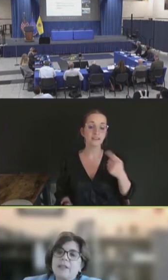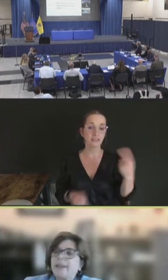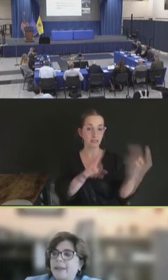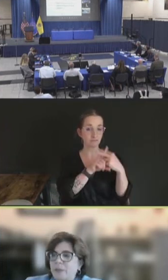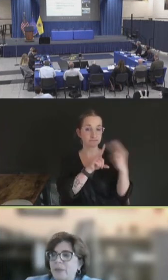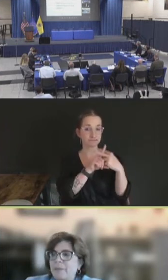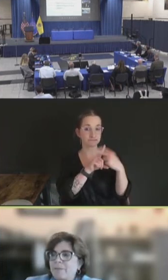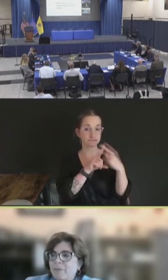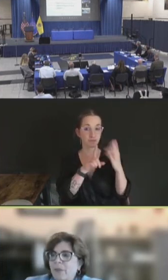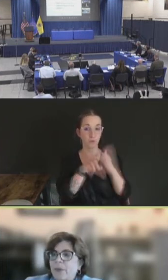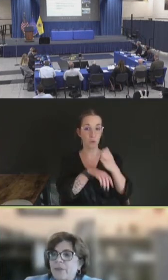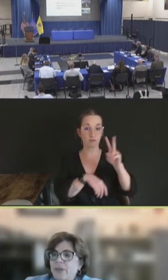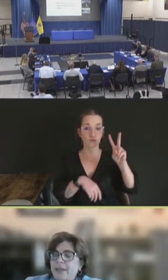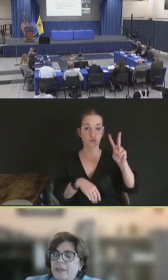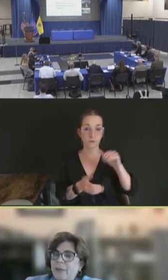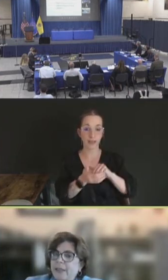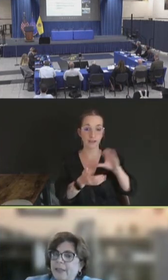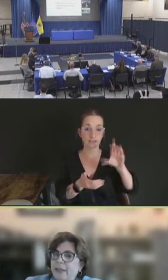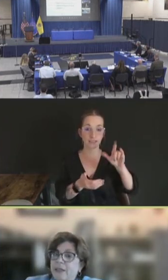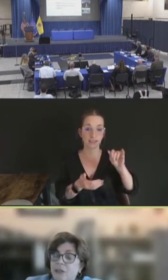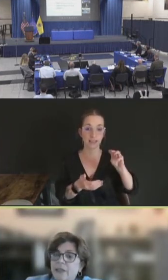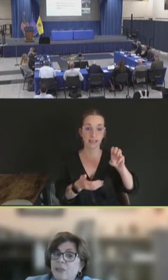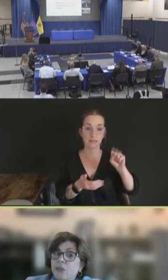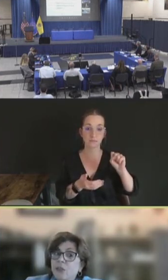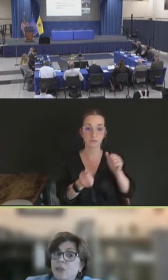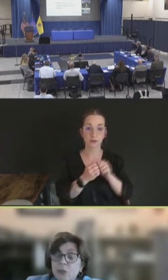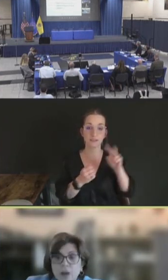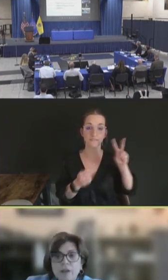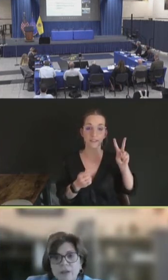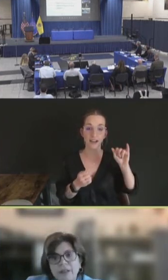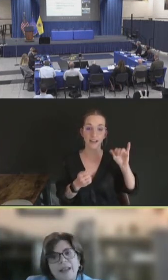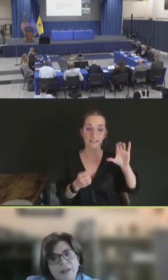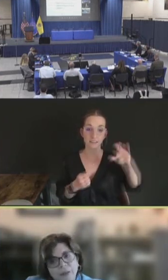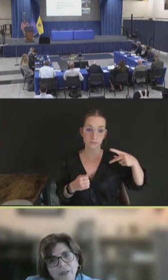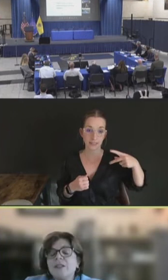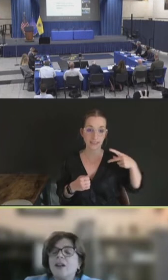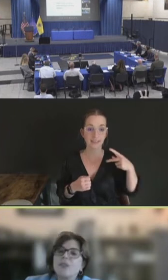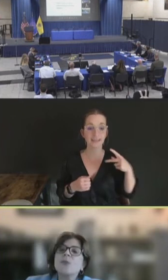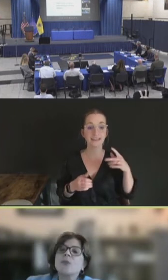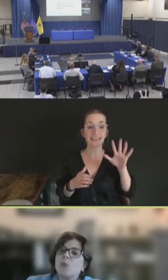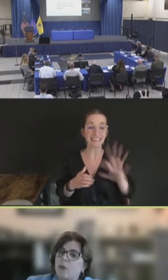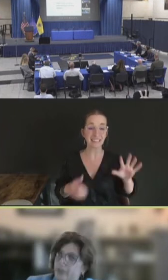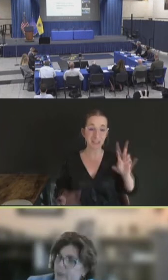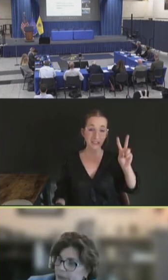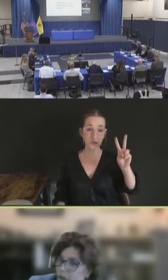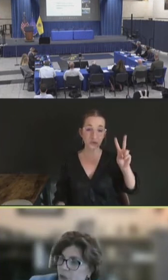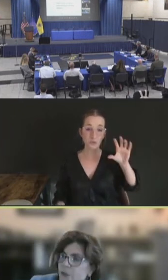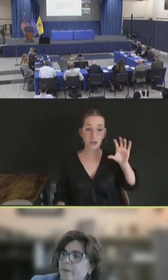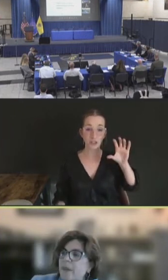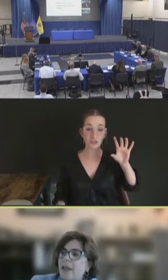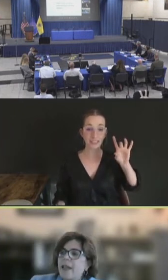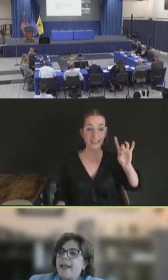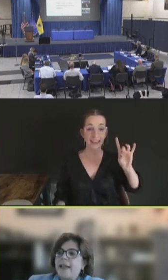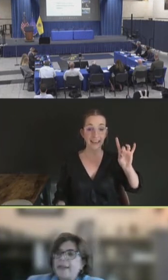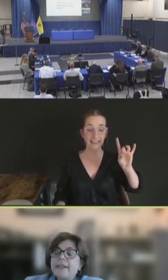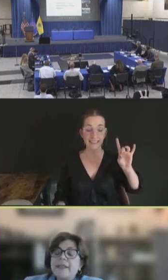2,000 claims with the VICP and nearly $208 million was awarded to petitioners. And in addition,